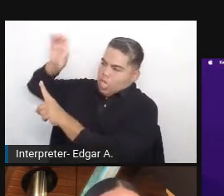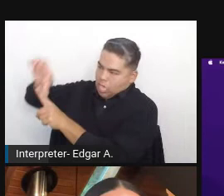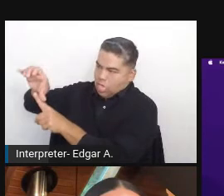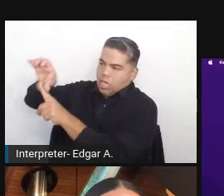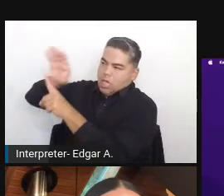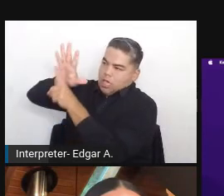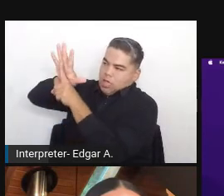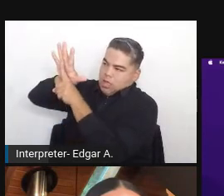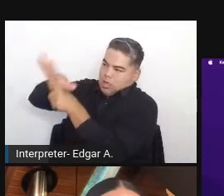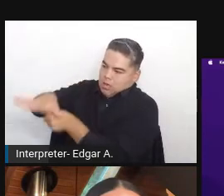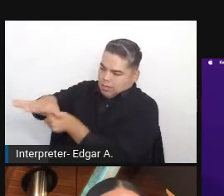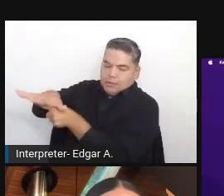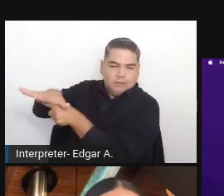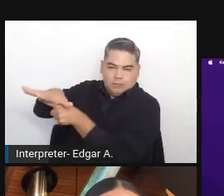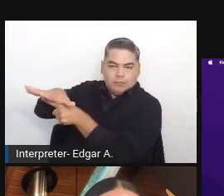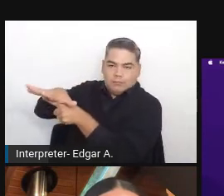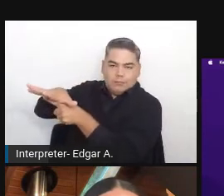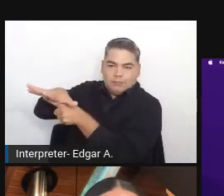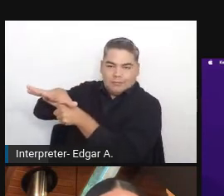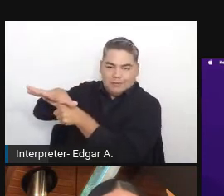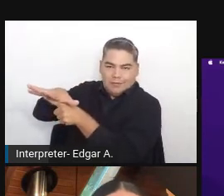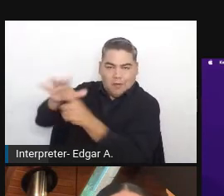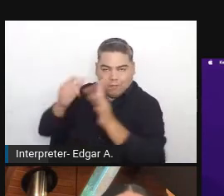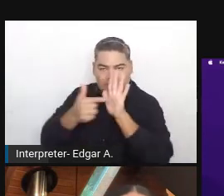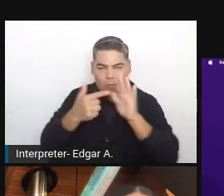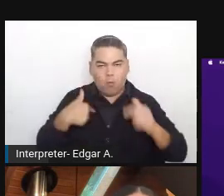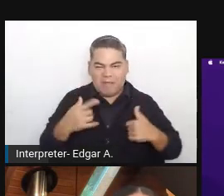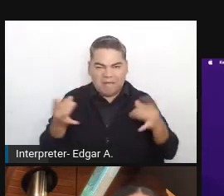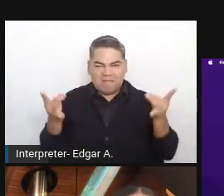We all hate spam informs, don't you?